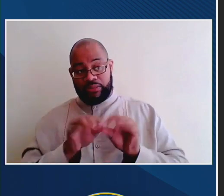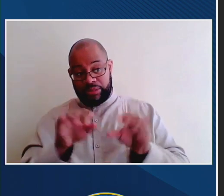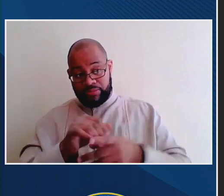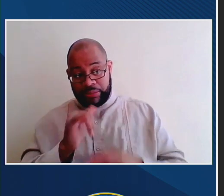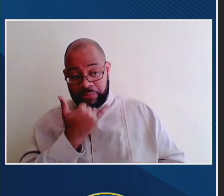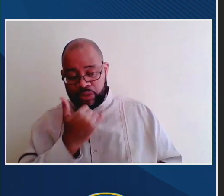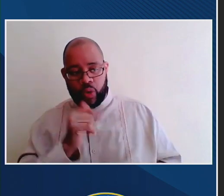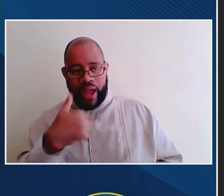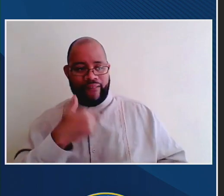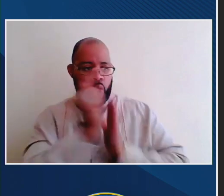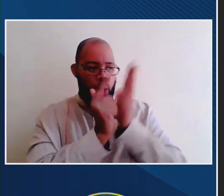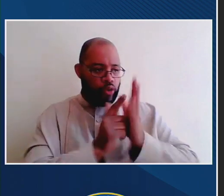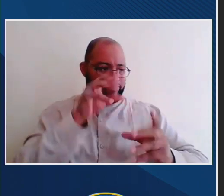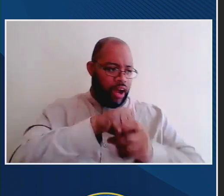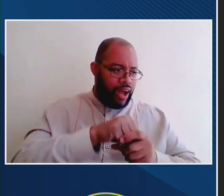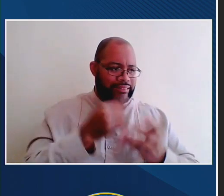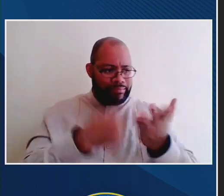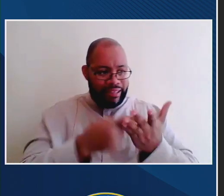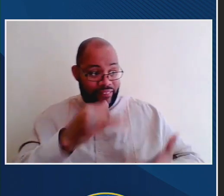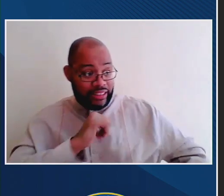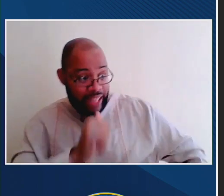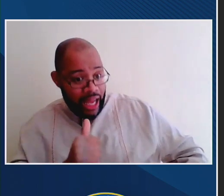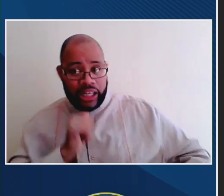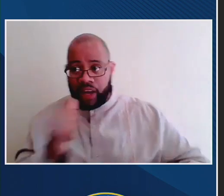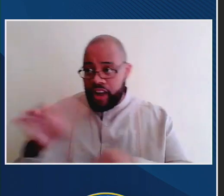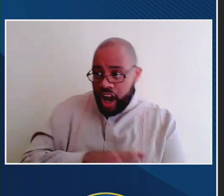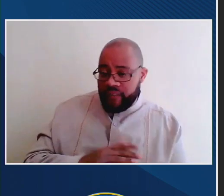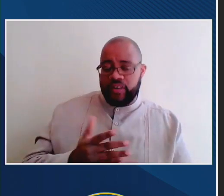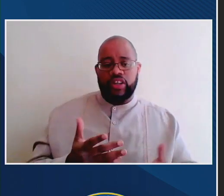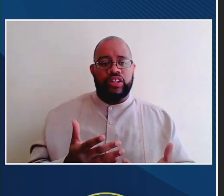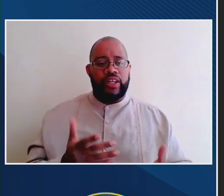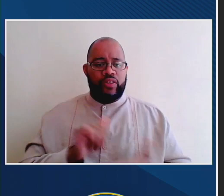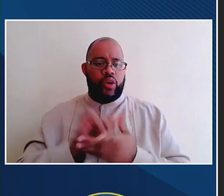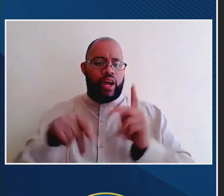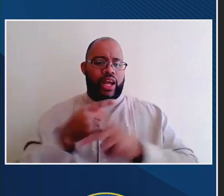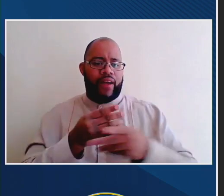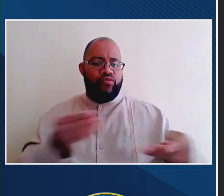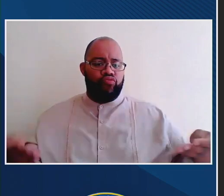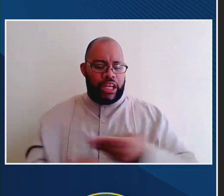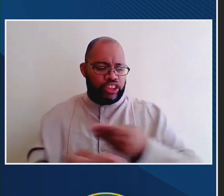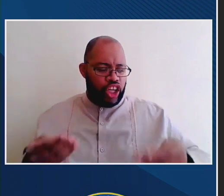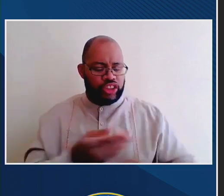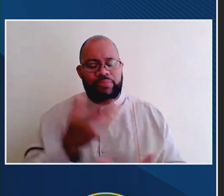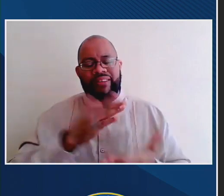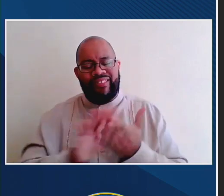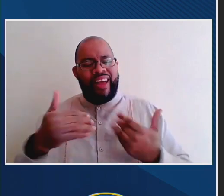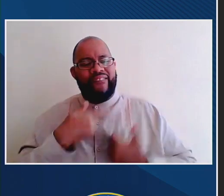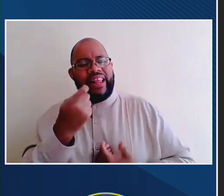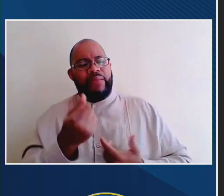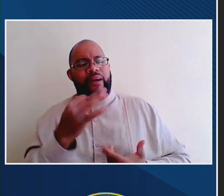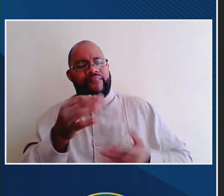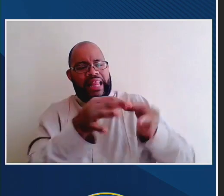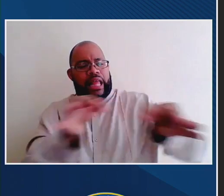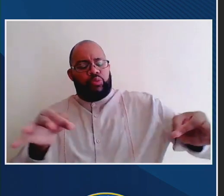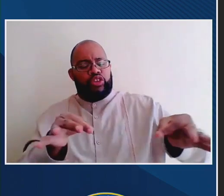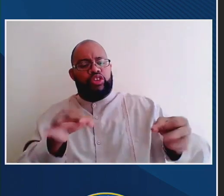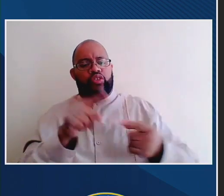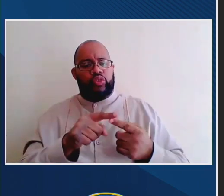know, debating whether it does or doesn't cover those kinds of transactions. It would be nice to have a little bit of language here to amplify the point.